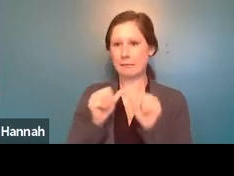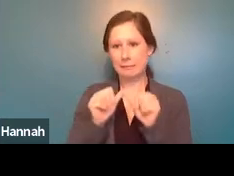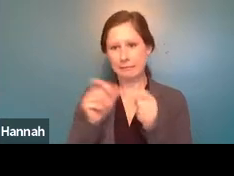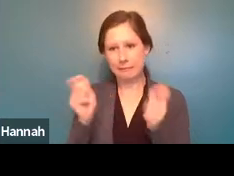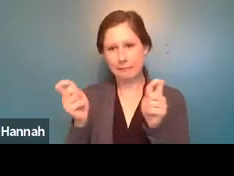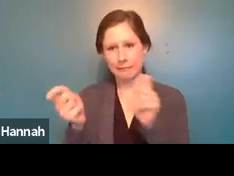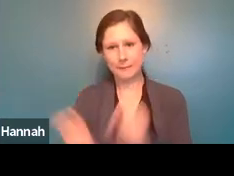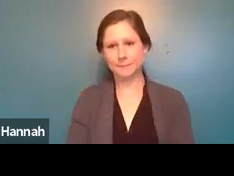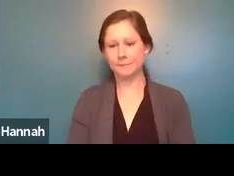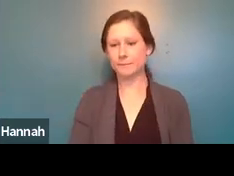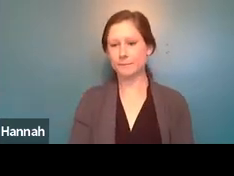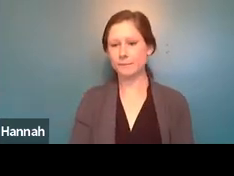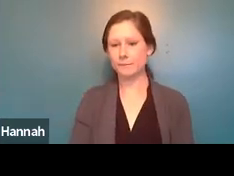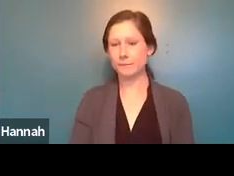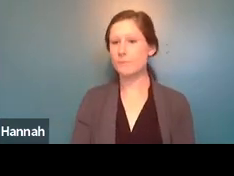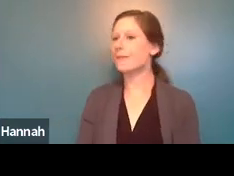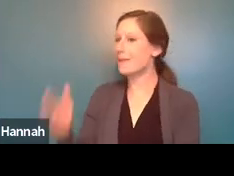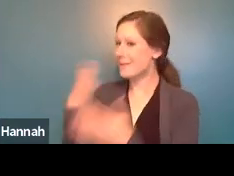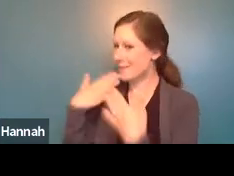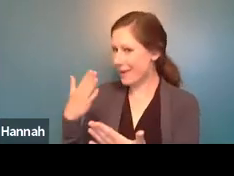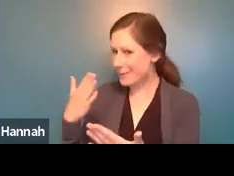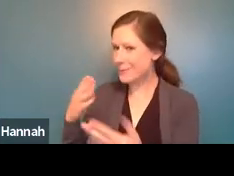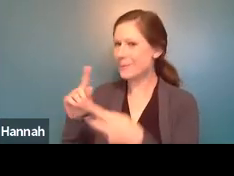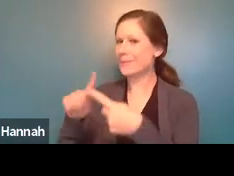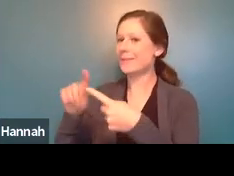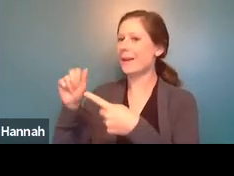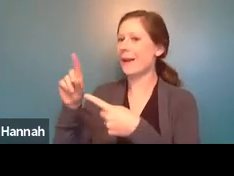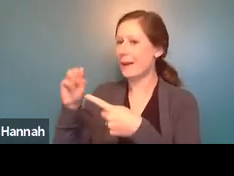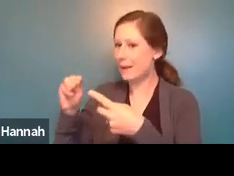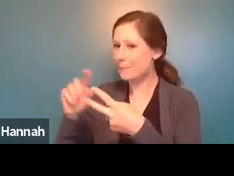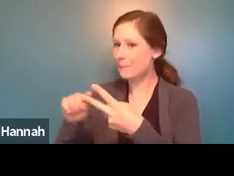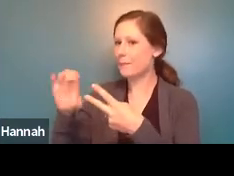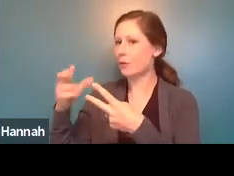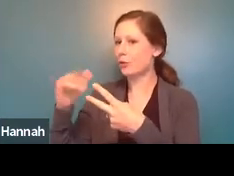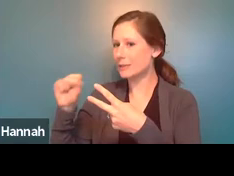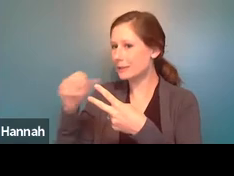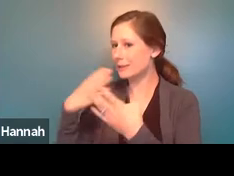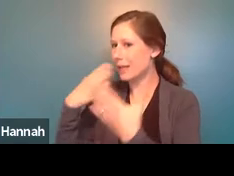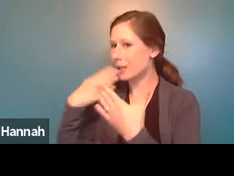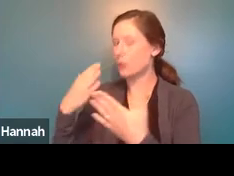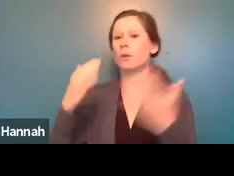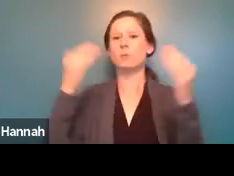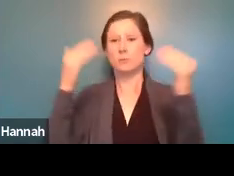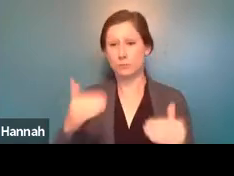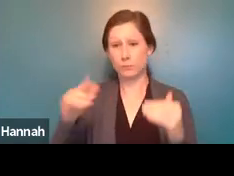Jason: Thank you Adam. Thank you Adam and Chris for tackling that question for us. We'll get to another one here that's from